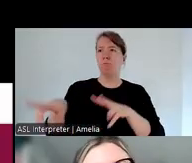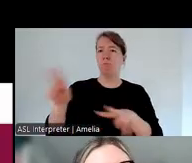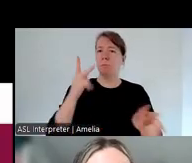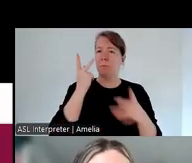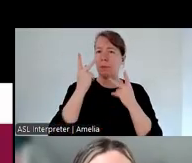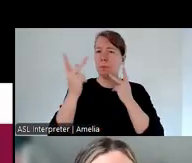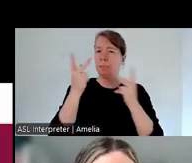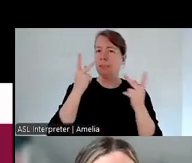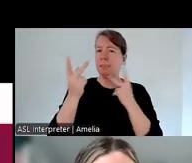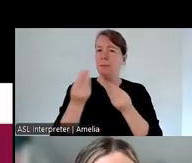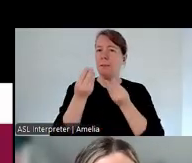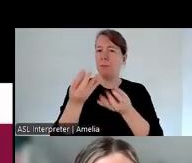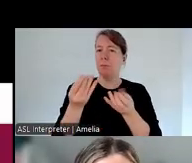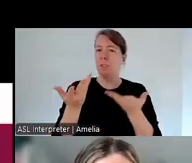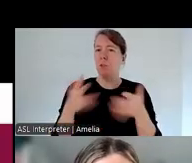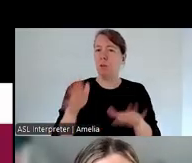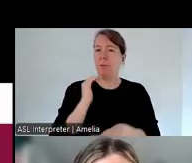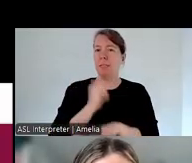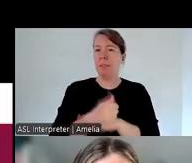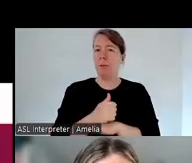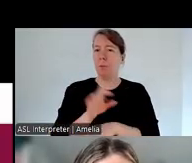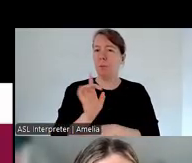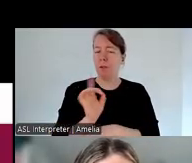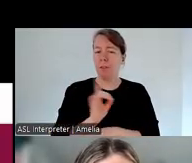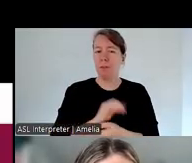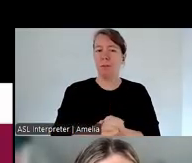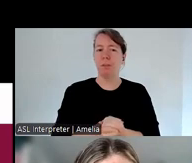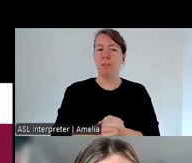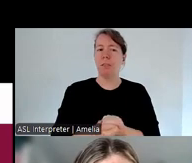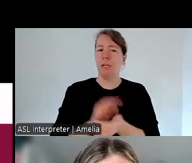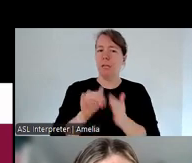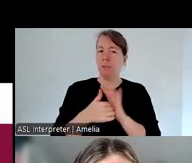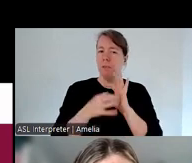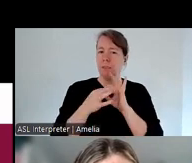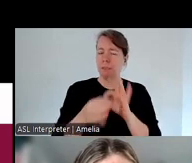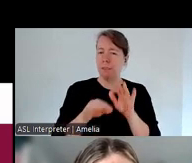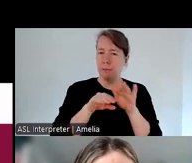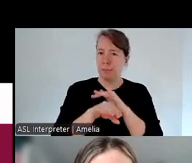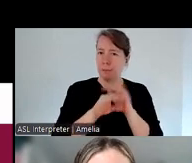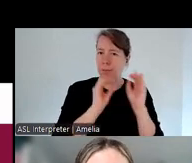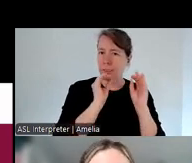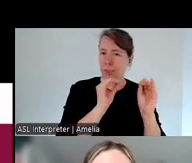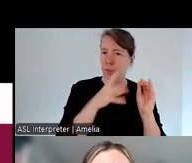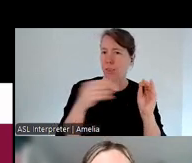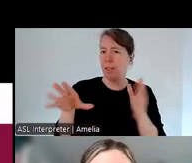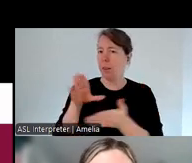library teaching and learning practices. We put out a call for collaborators from